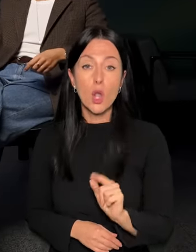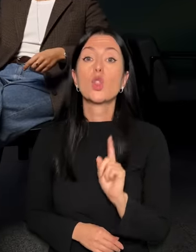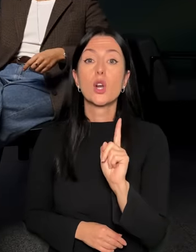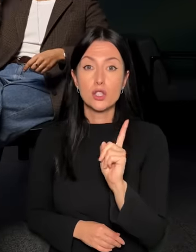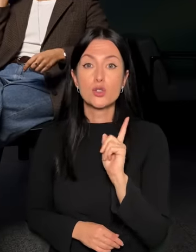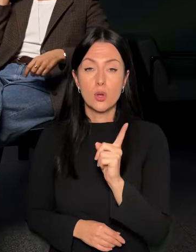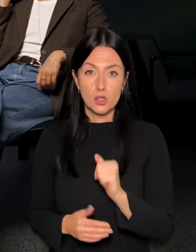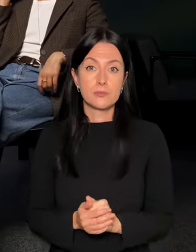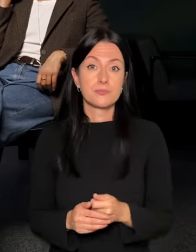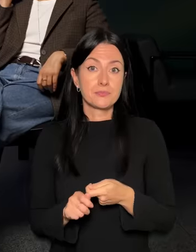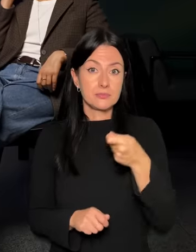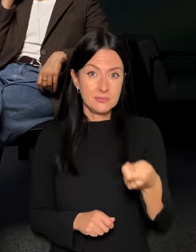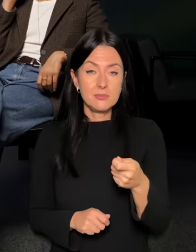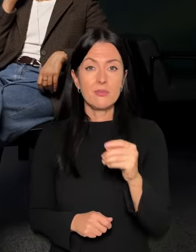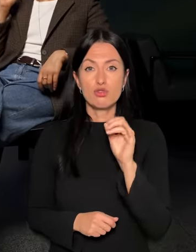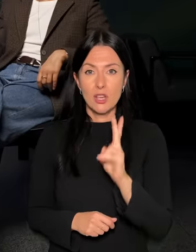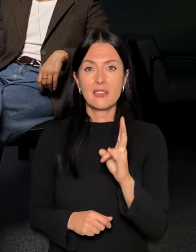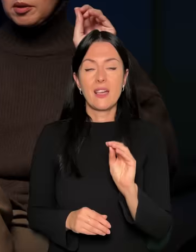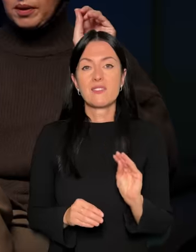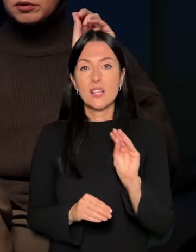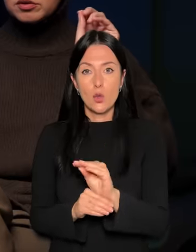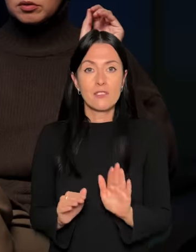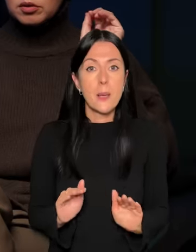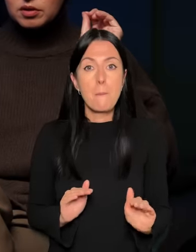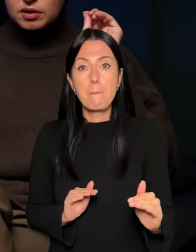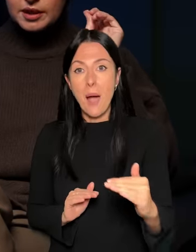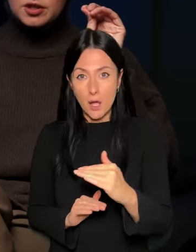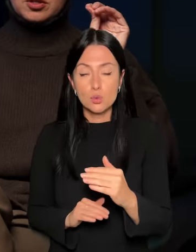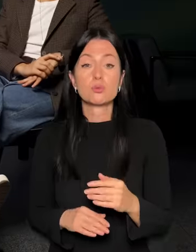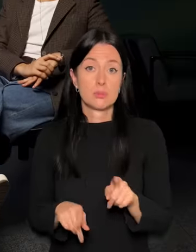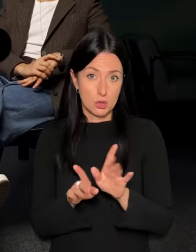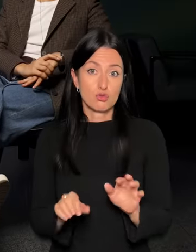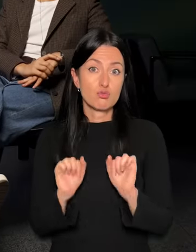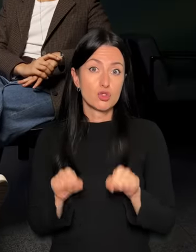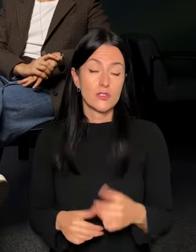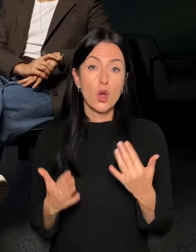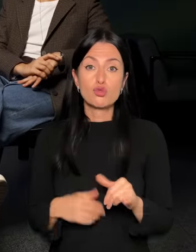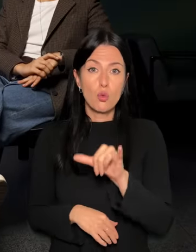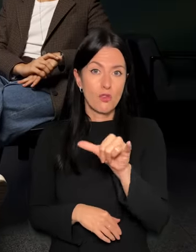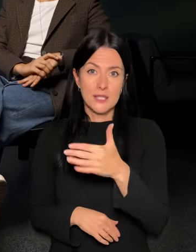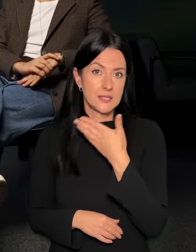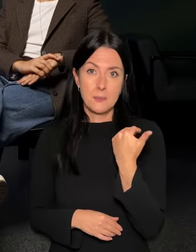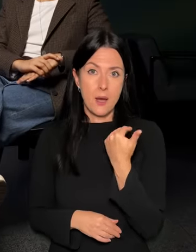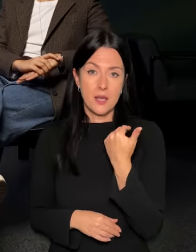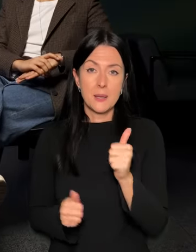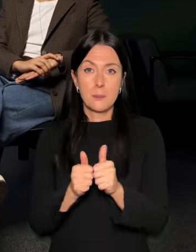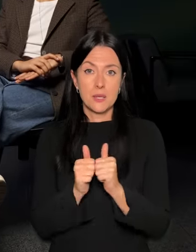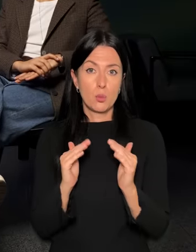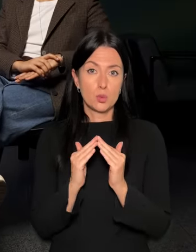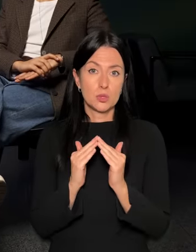By the way, it's possible to apply for the installation of a ramp if you don't have one near your building.